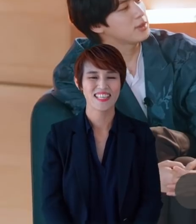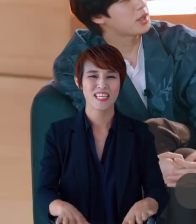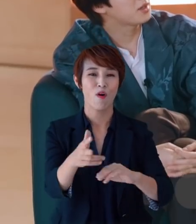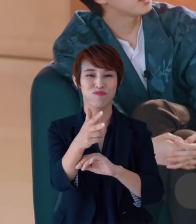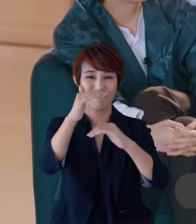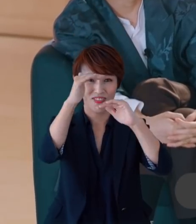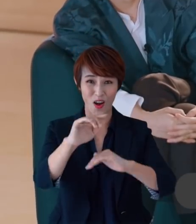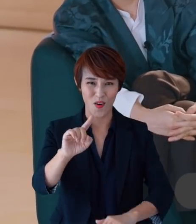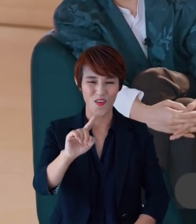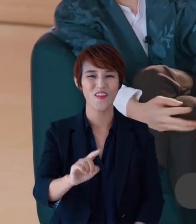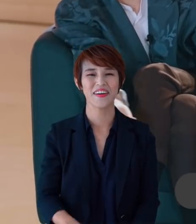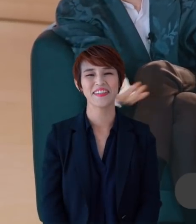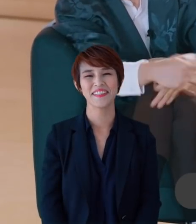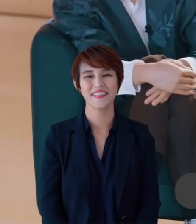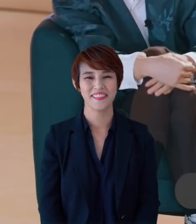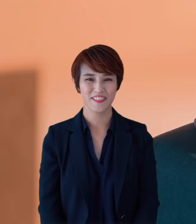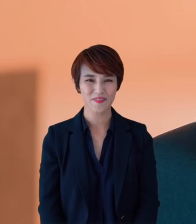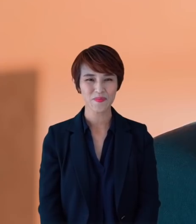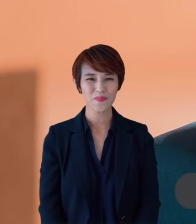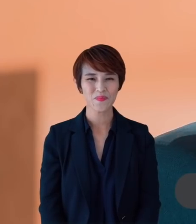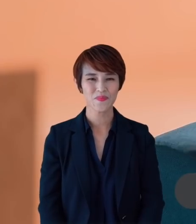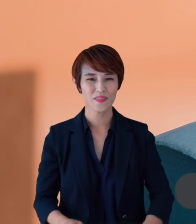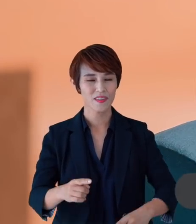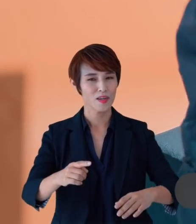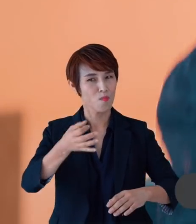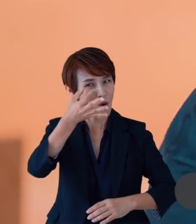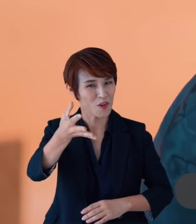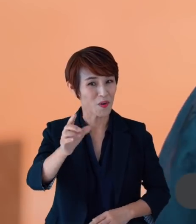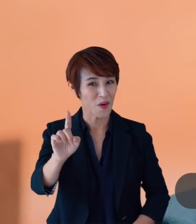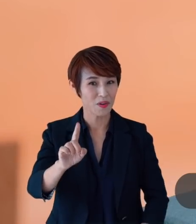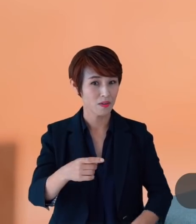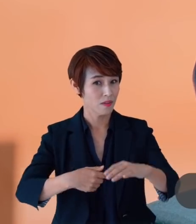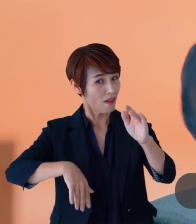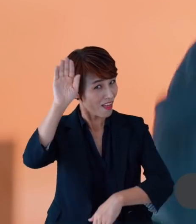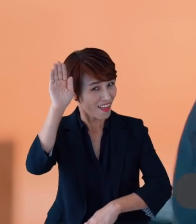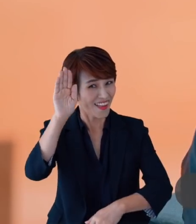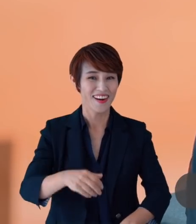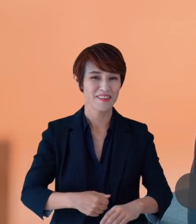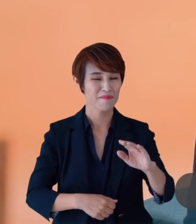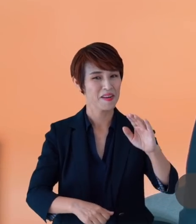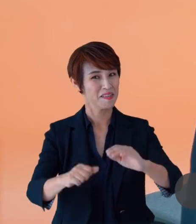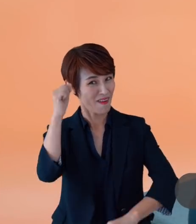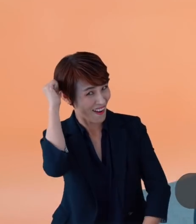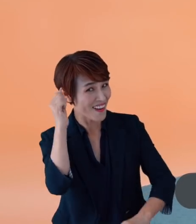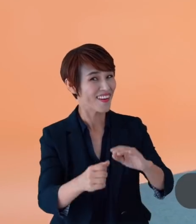Jin: Oh, and everyone had this common gesture in this year’s video.